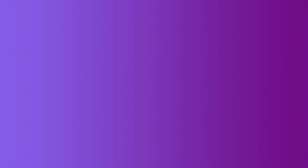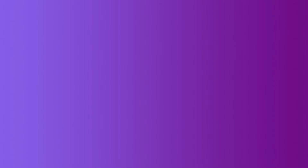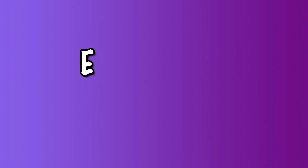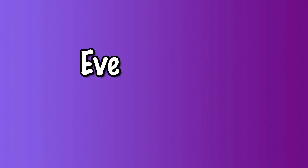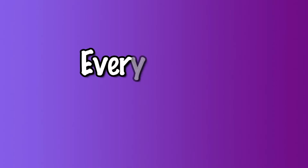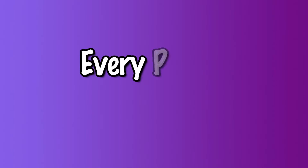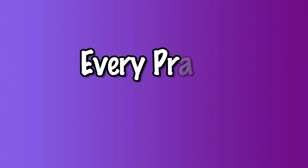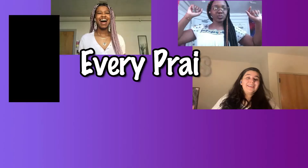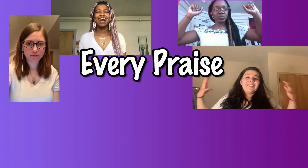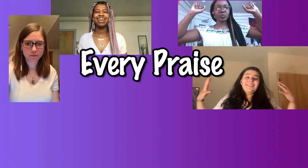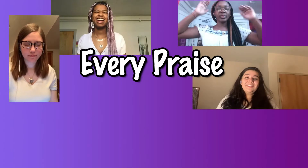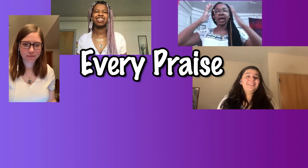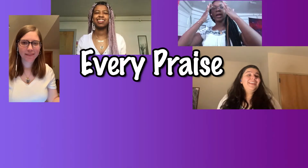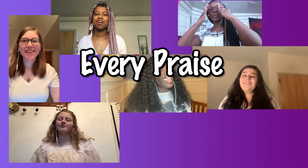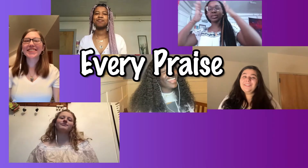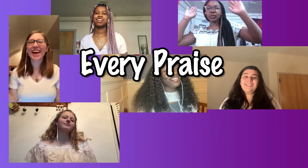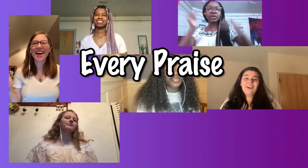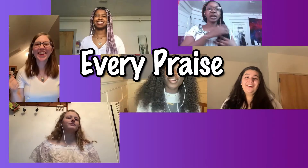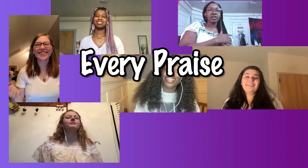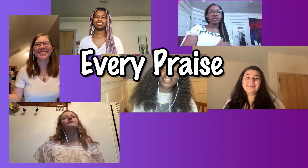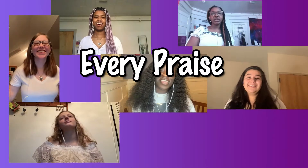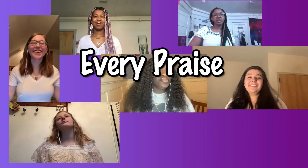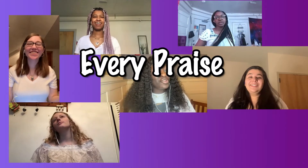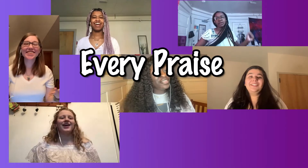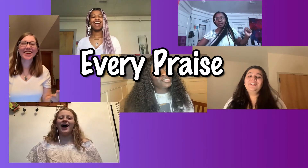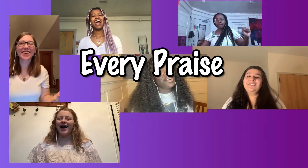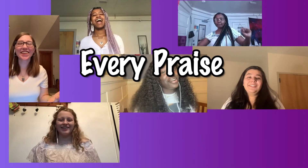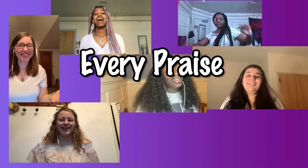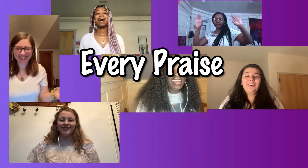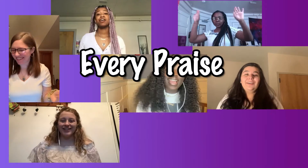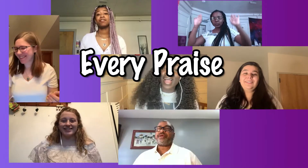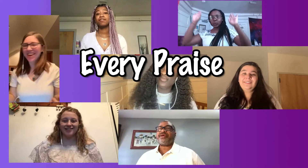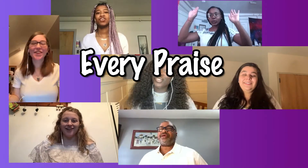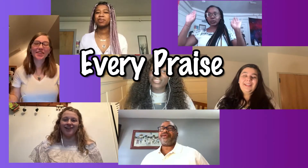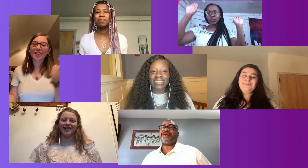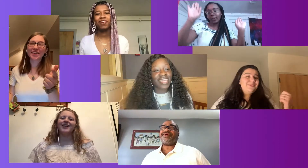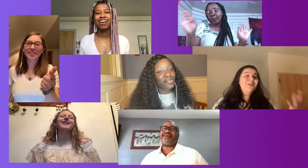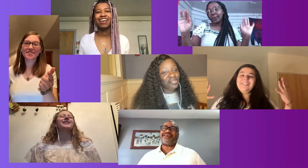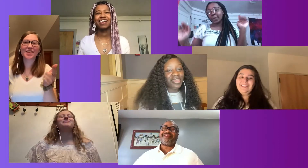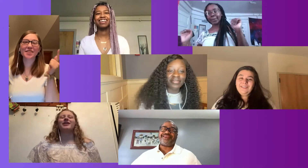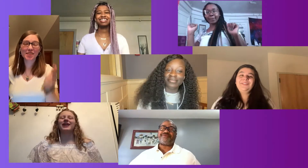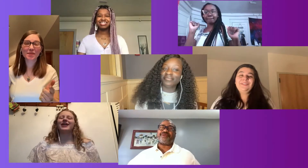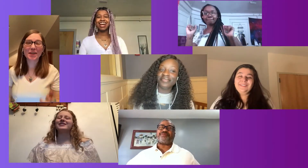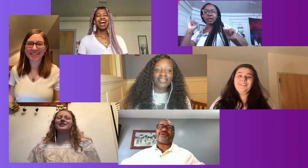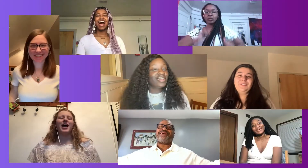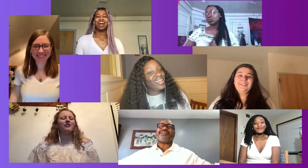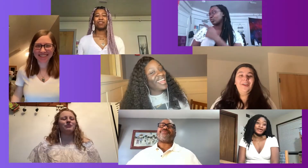("Every Praise") I love this song so much. Love this song. Love this song so much.